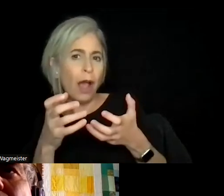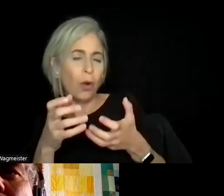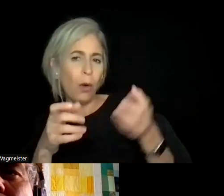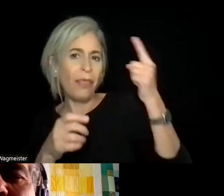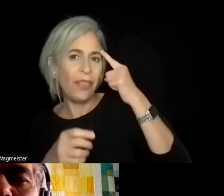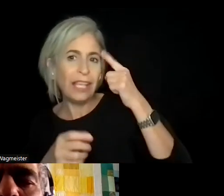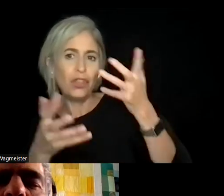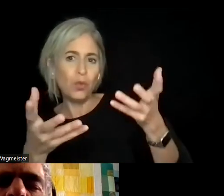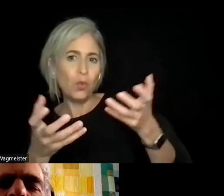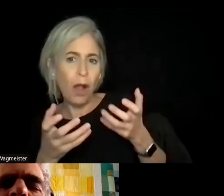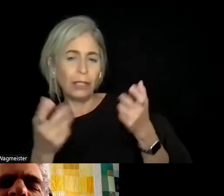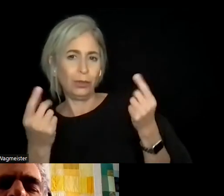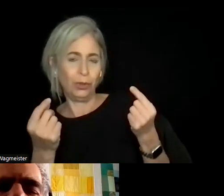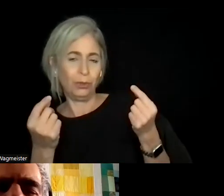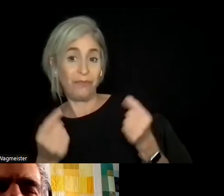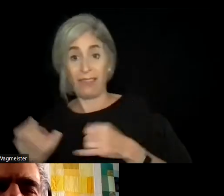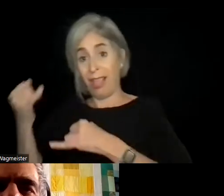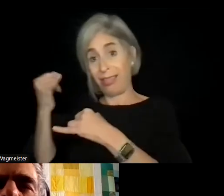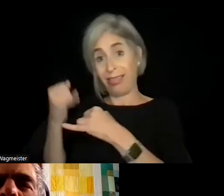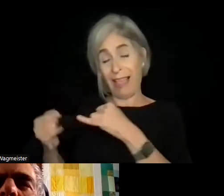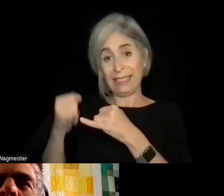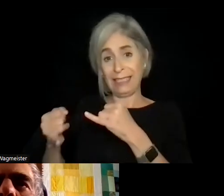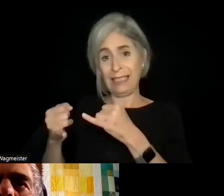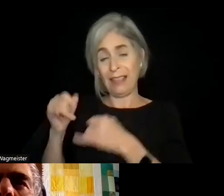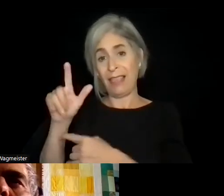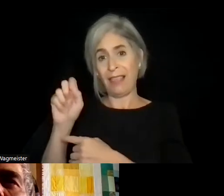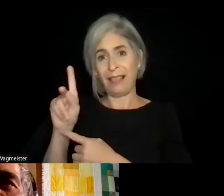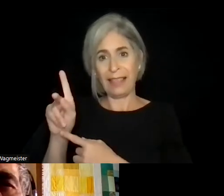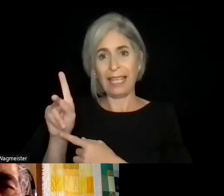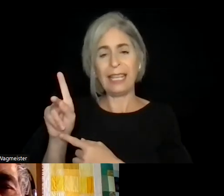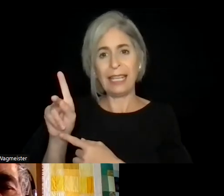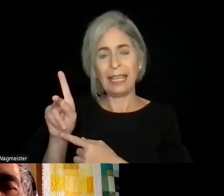behalf based on what it believes you have just asked it to do or thought it